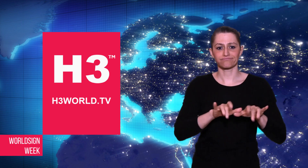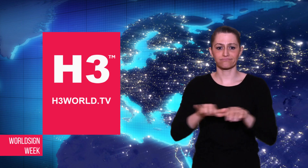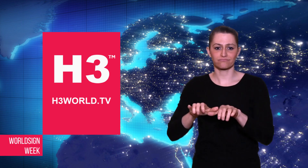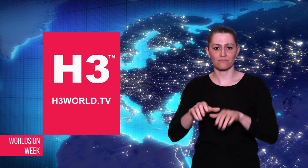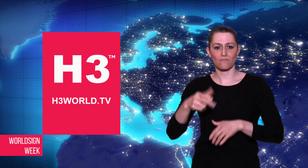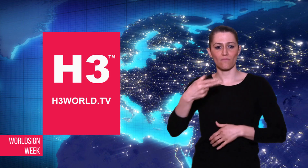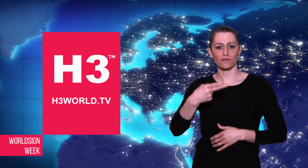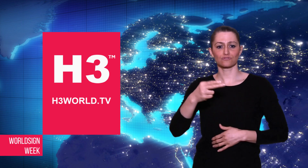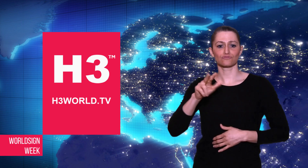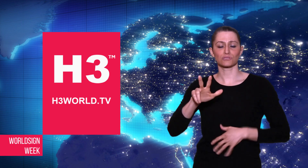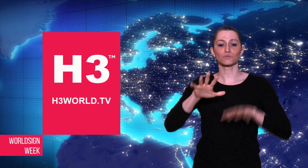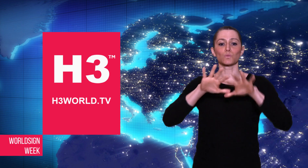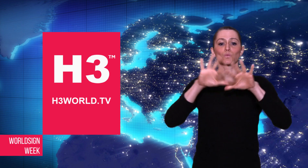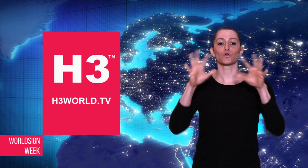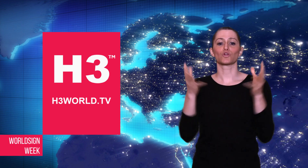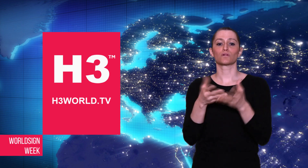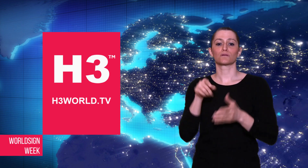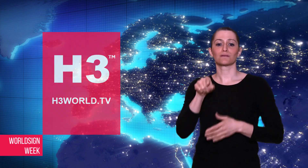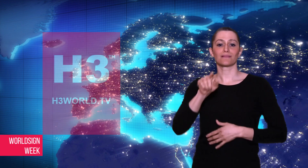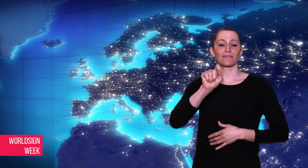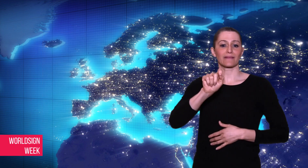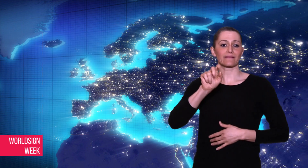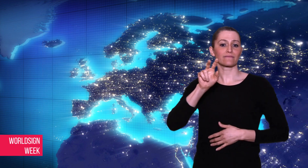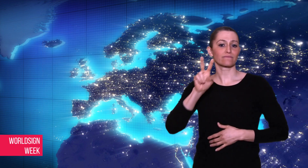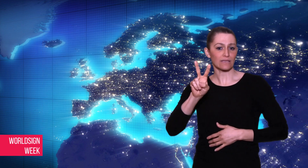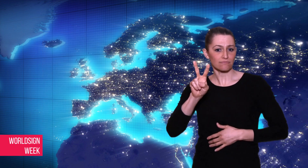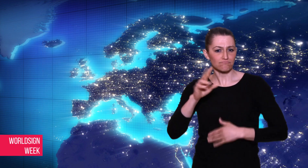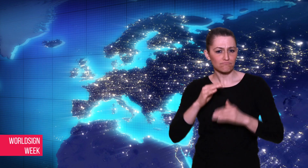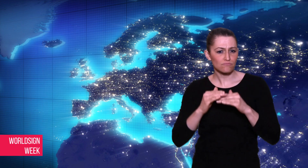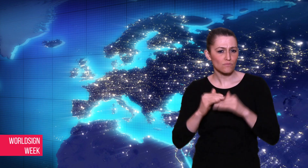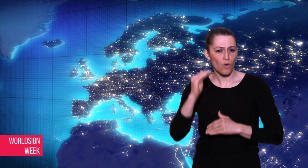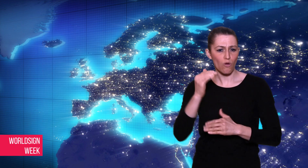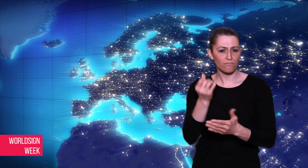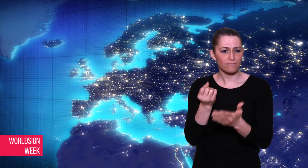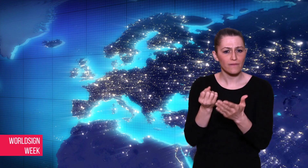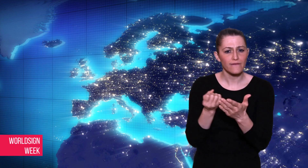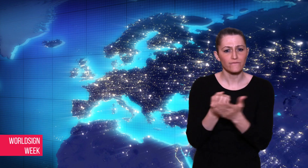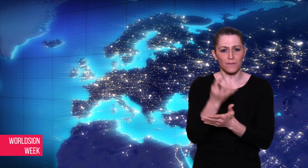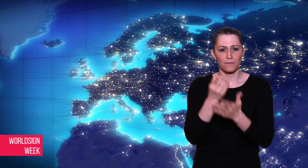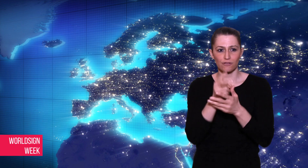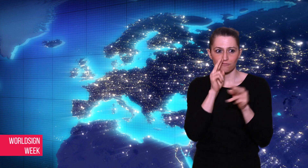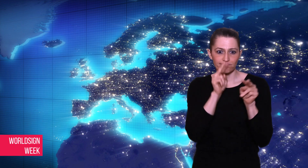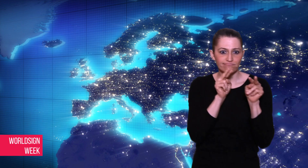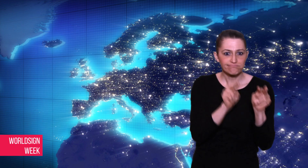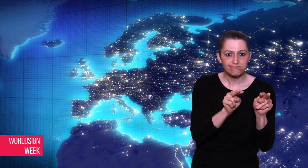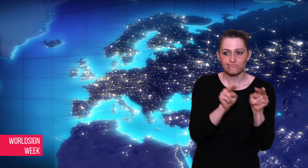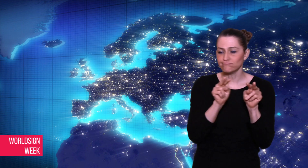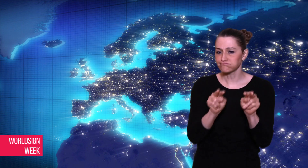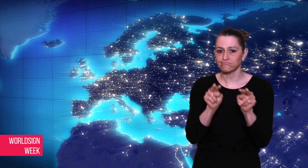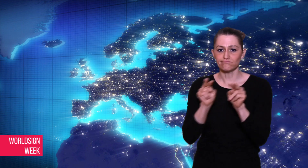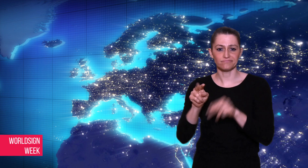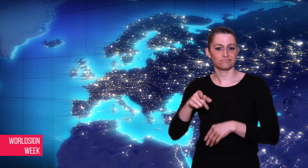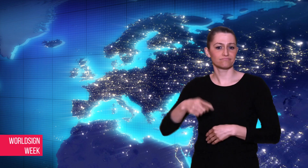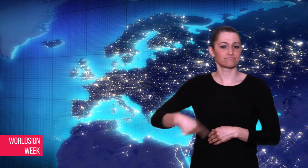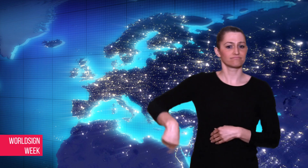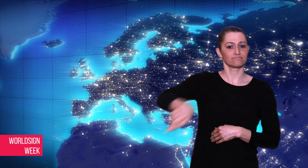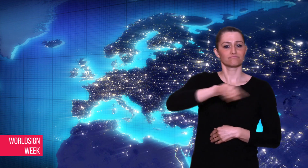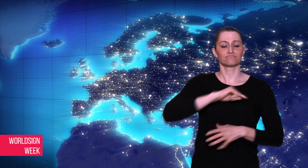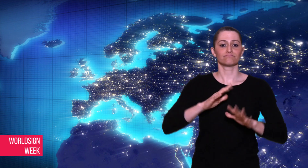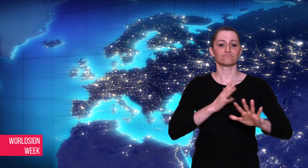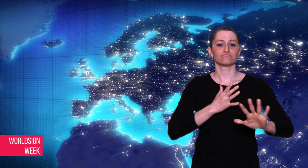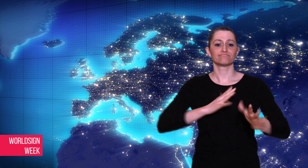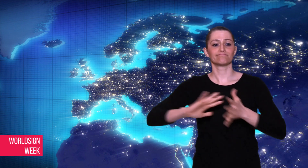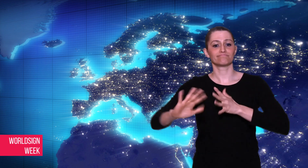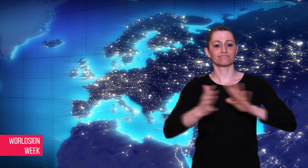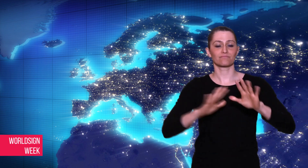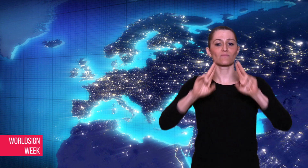visit H3WORLD.TV for more shows,